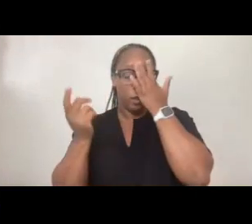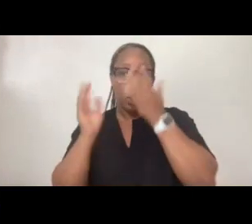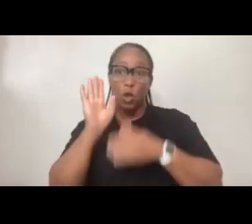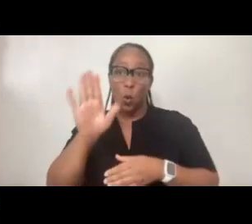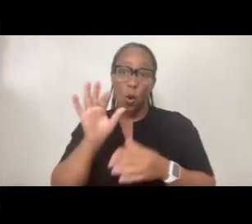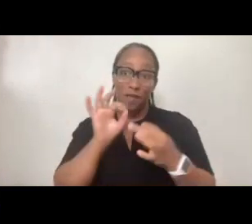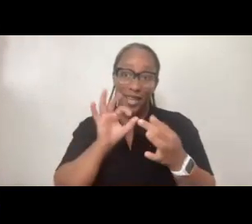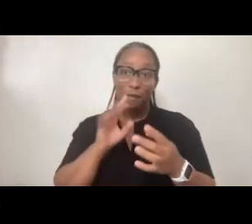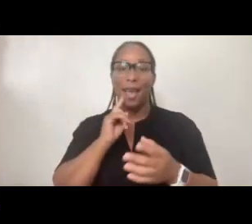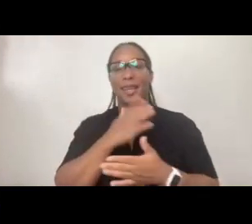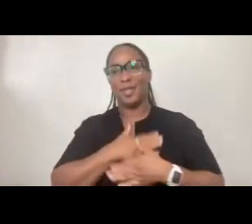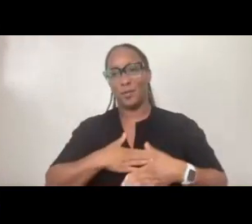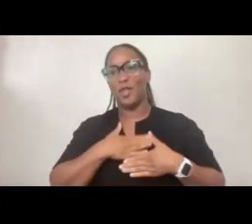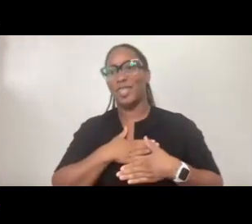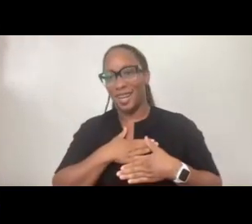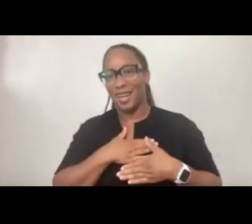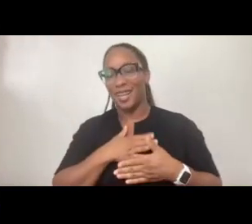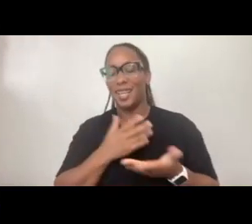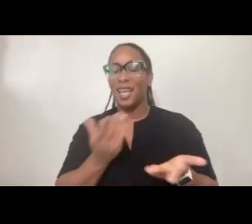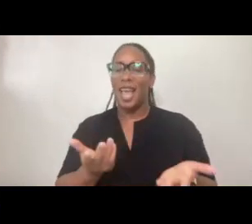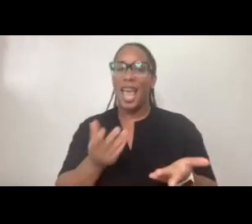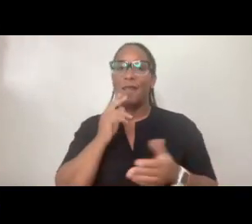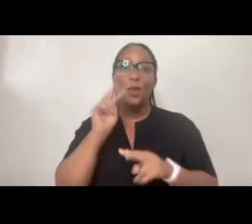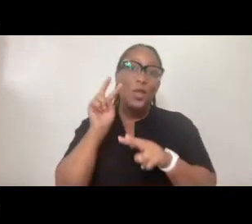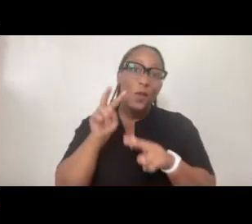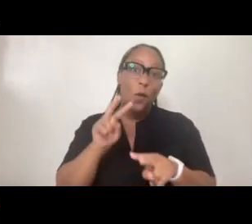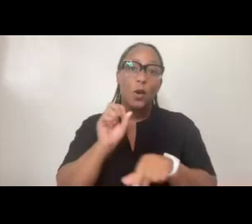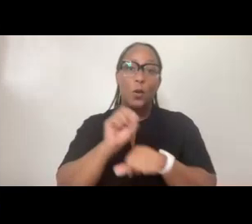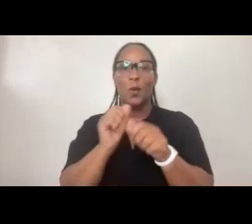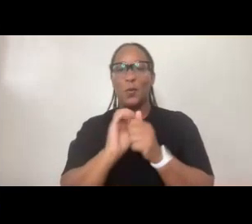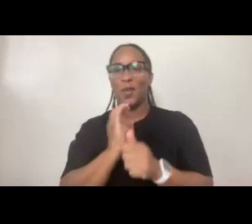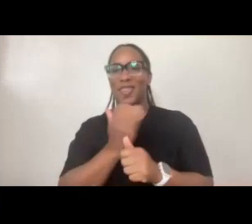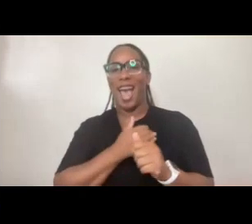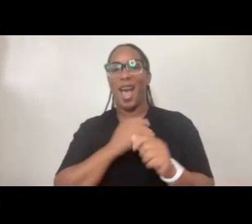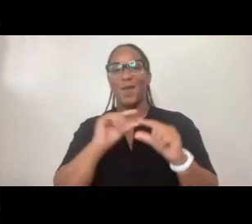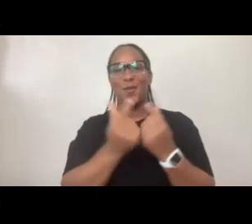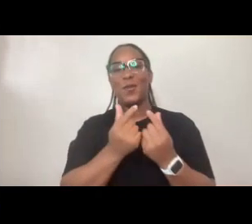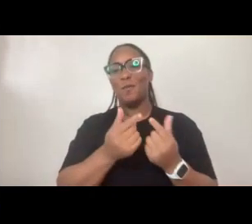the table is appreciated. And we just look forward. To working with our group and getting to know them better.